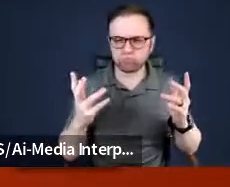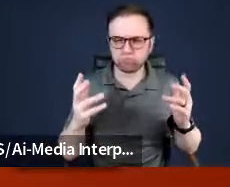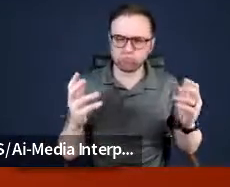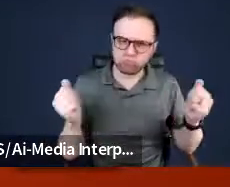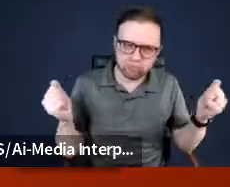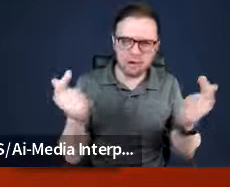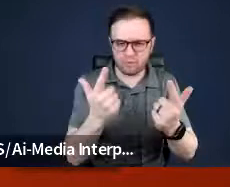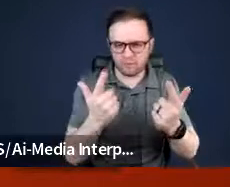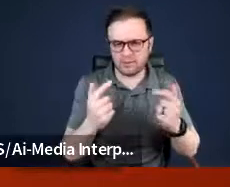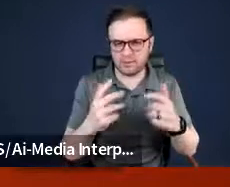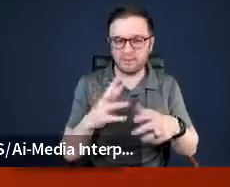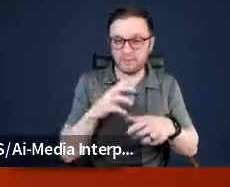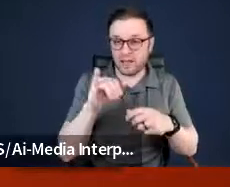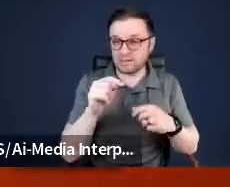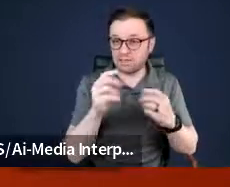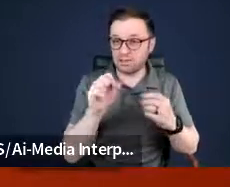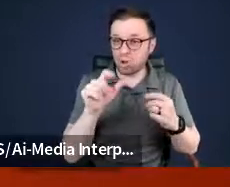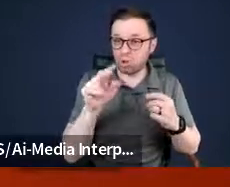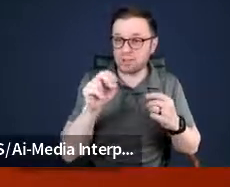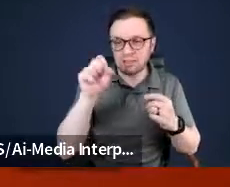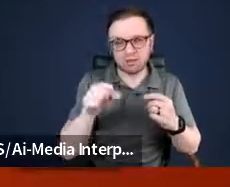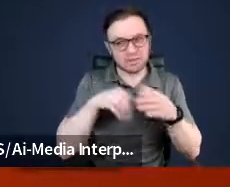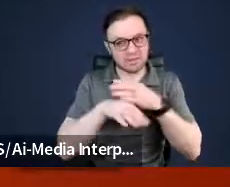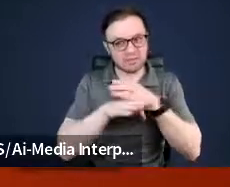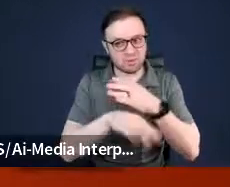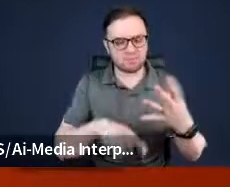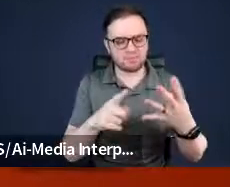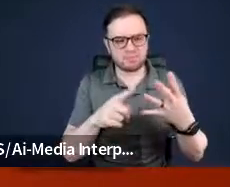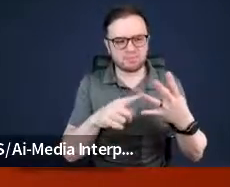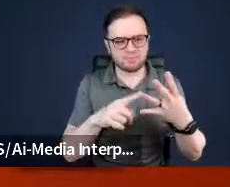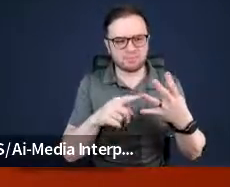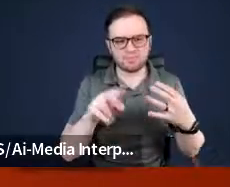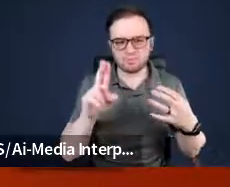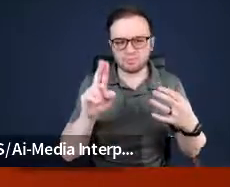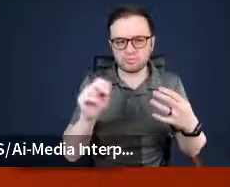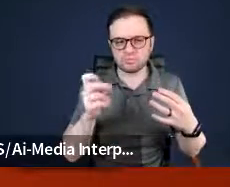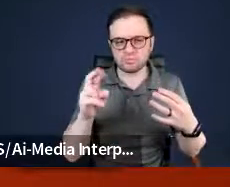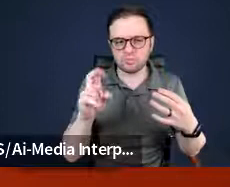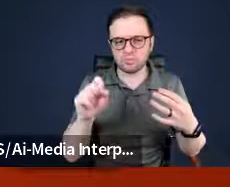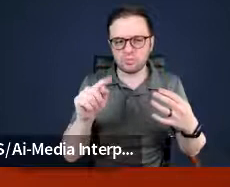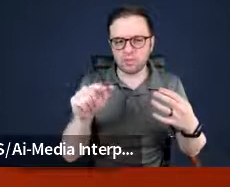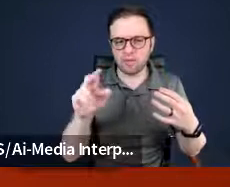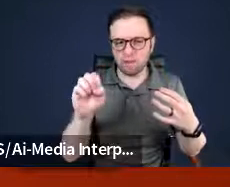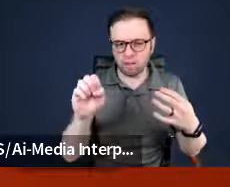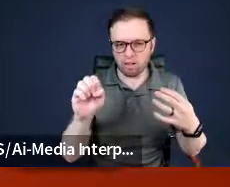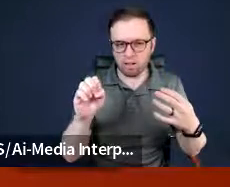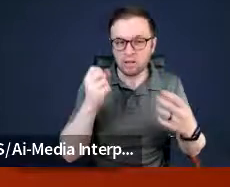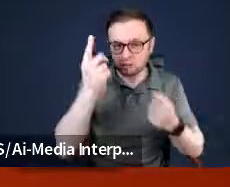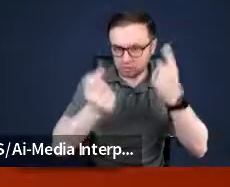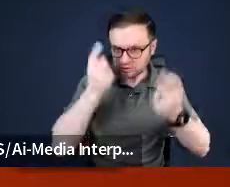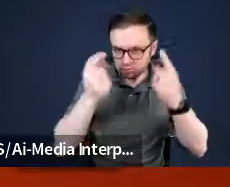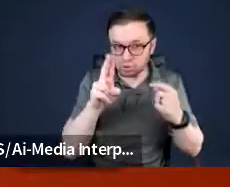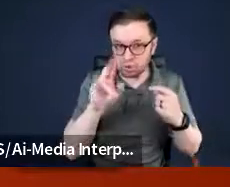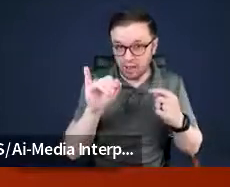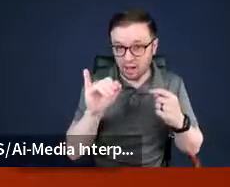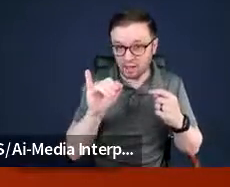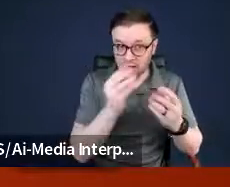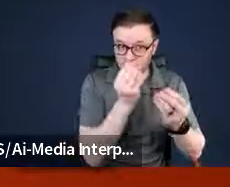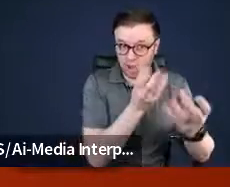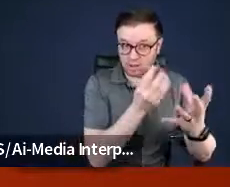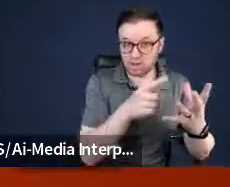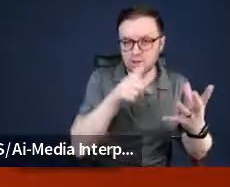operable would be that all element within the site need to be usable by all end-users, not just users that can